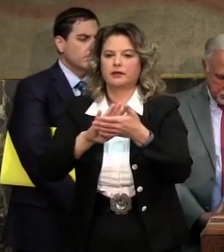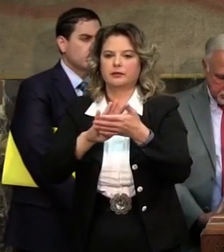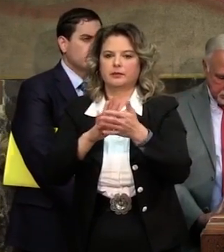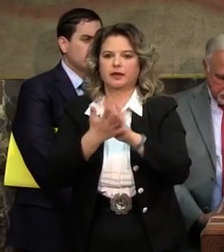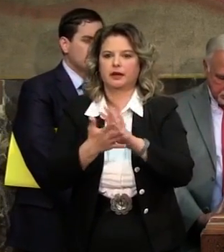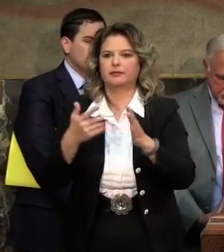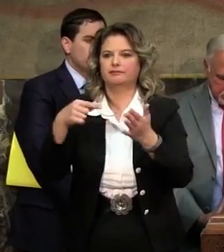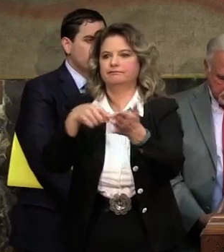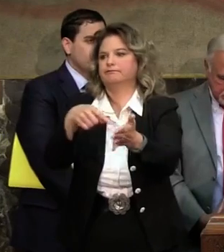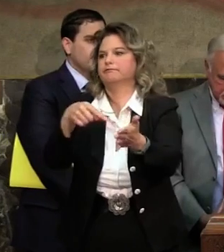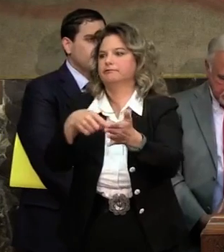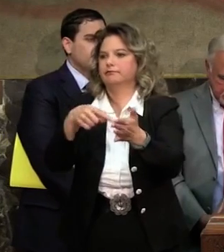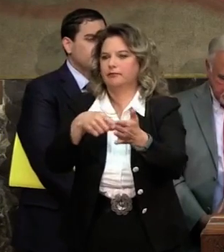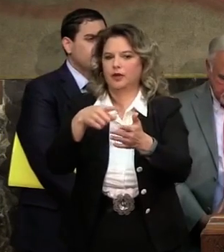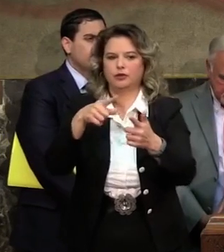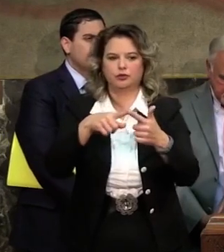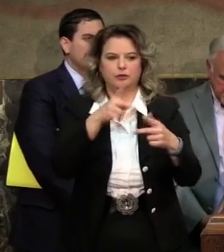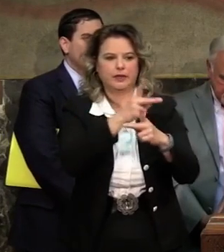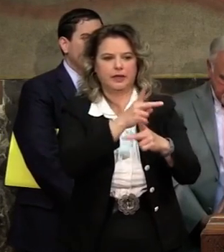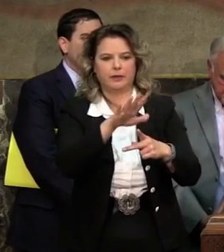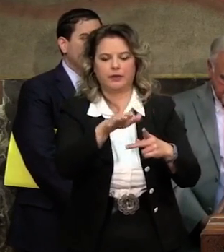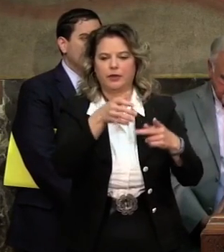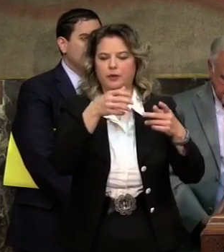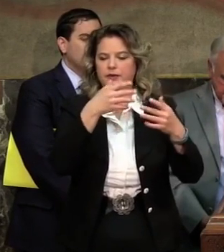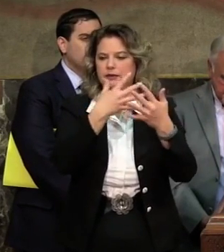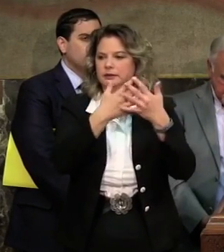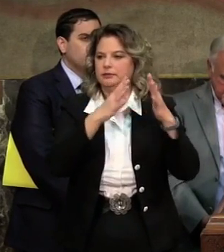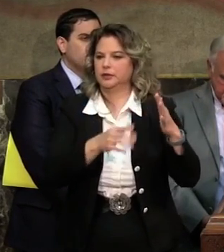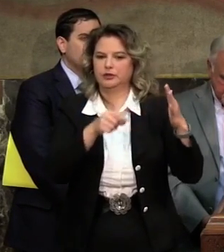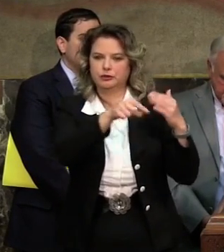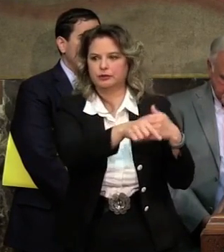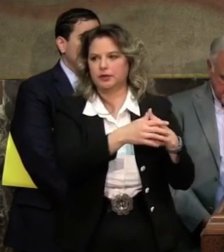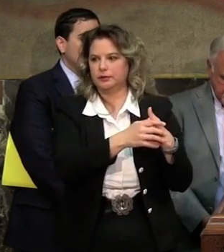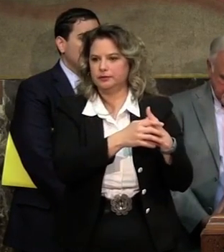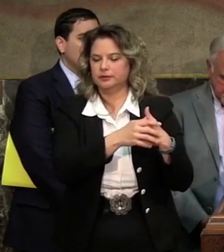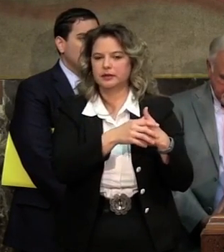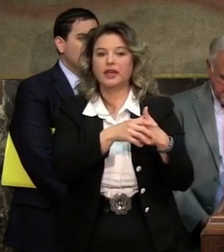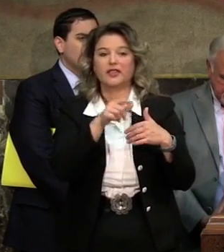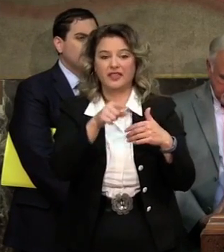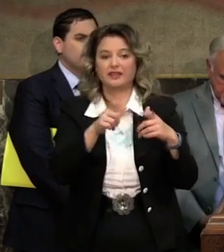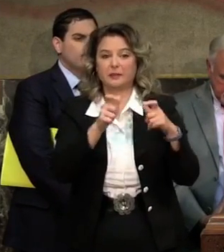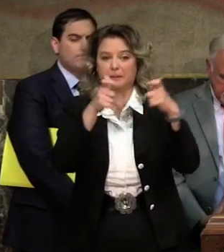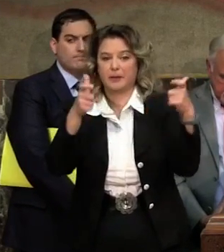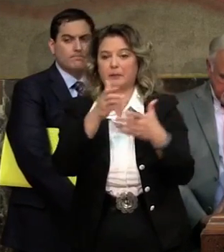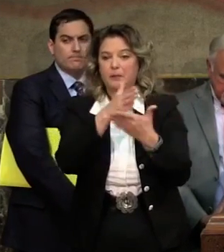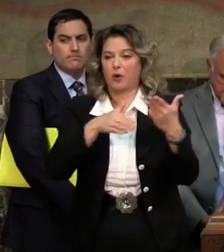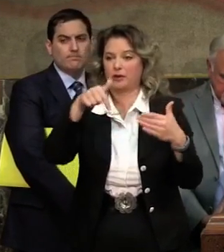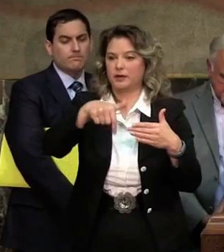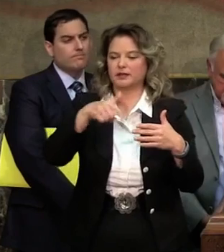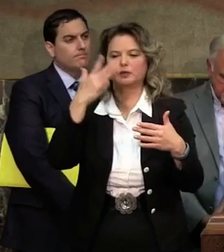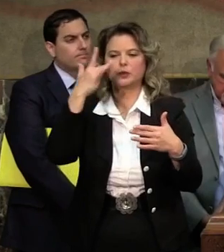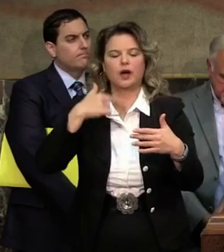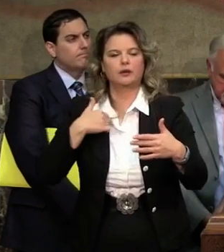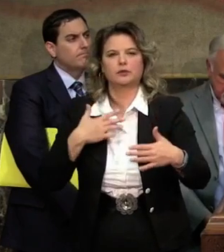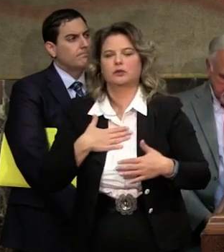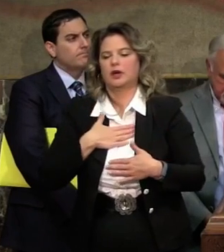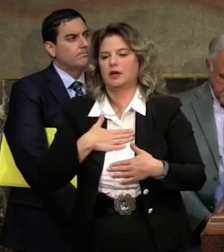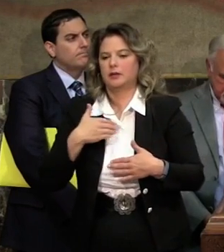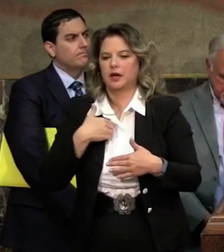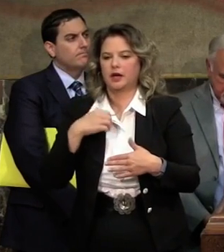we have to be mindful of that as well but they are a huge part of this and that's why I'm so pleased to have shared Weber up here today in many sheriffs